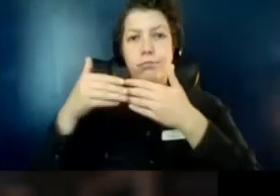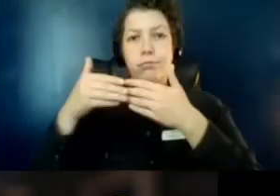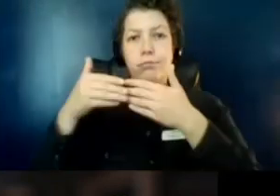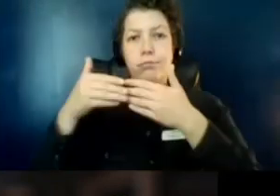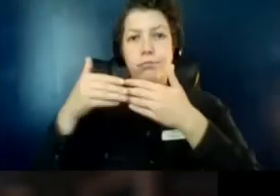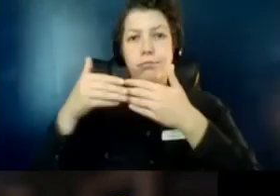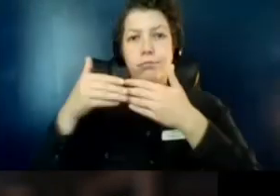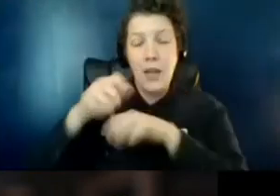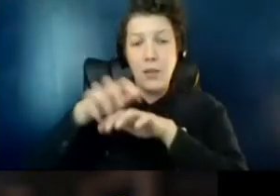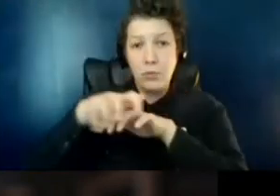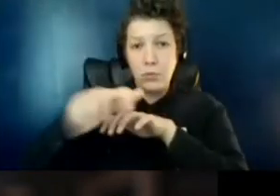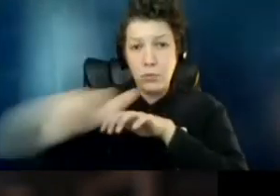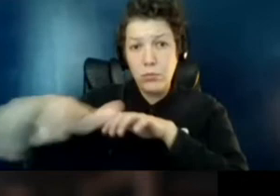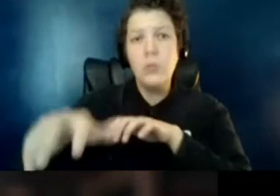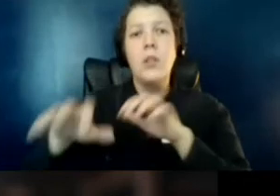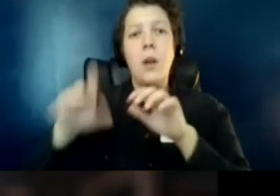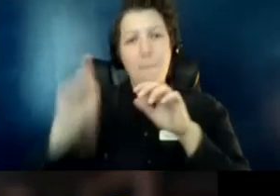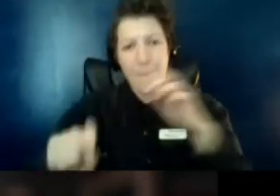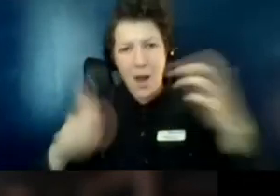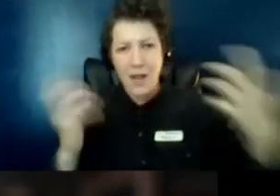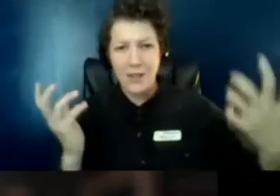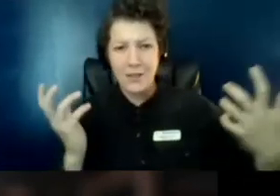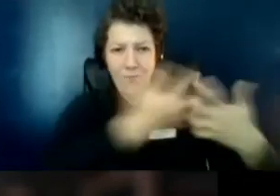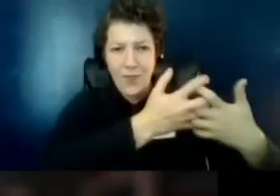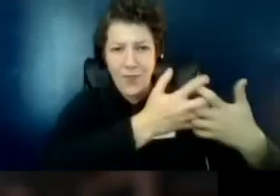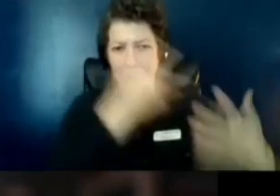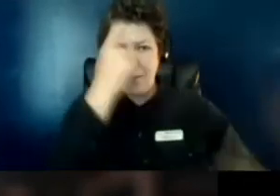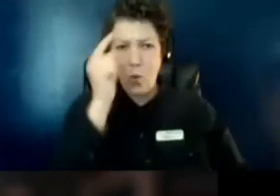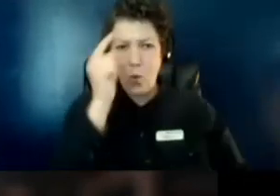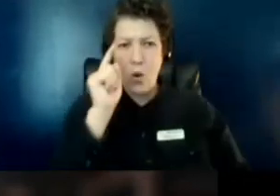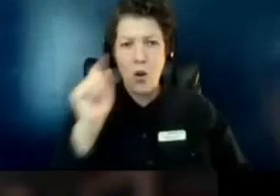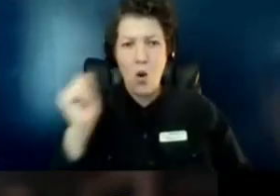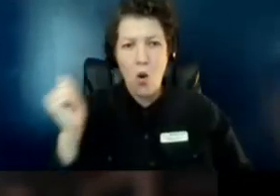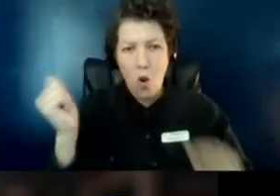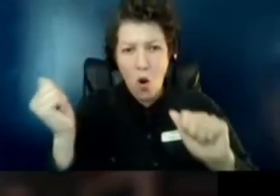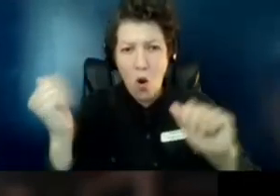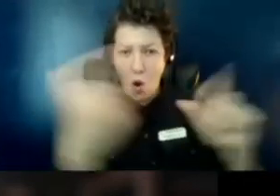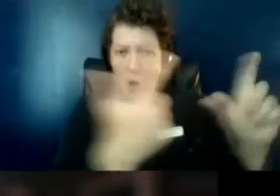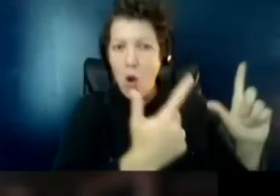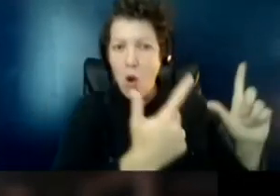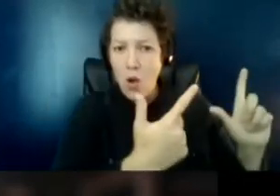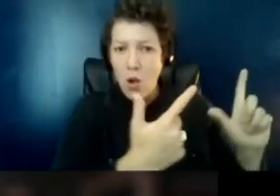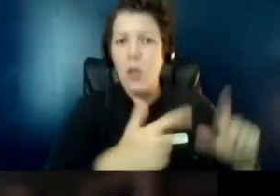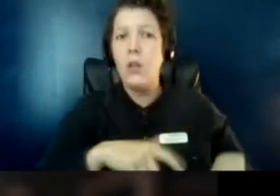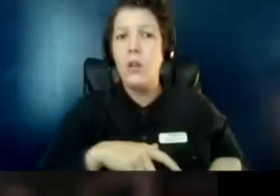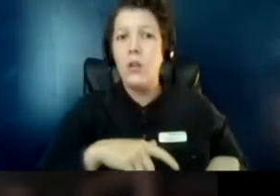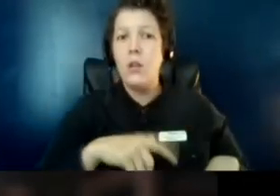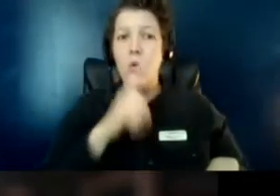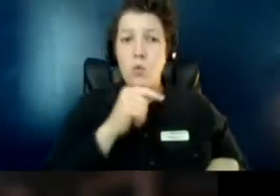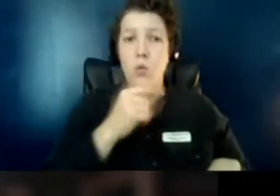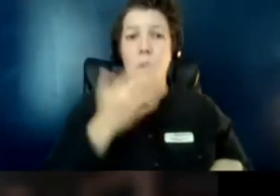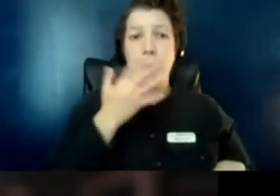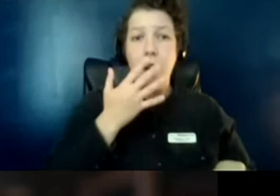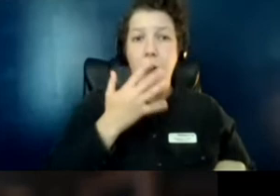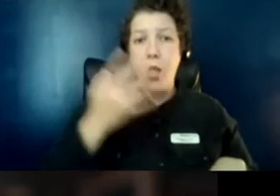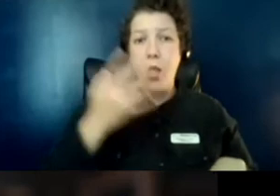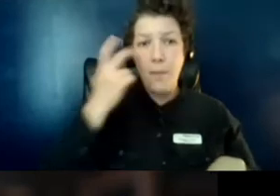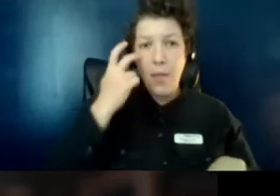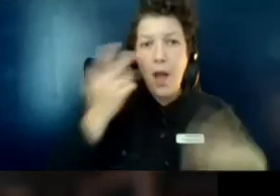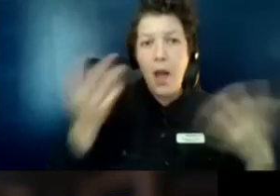And it's not something that every person needs to consider.